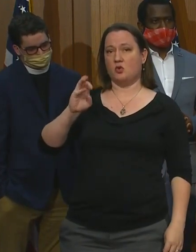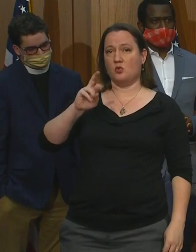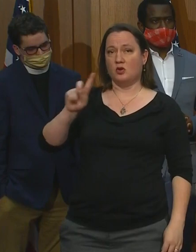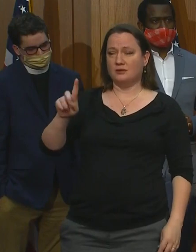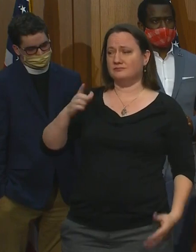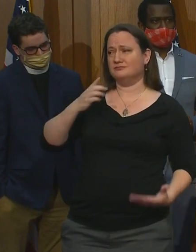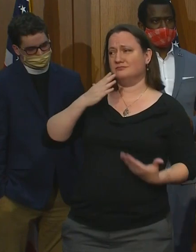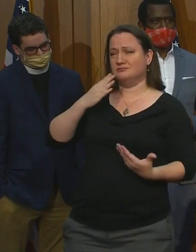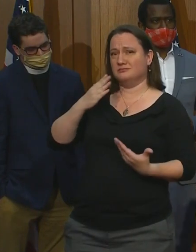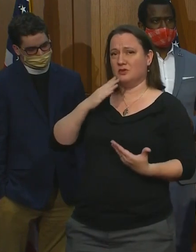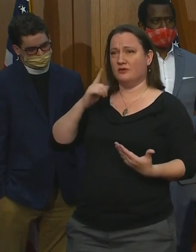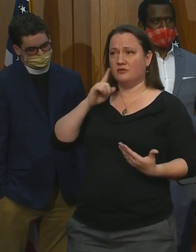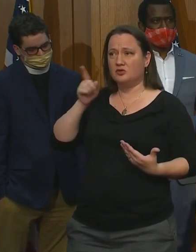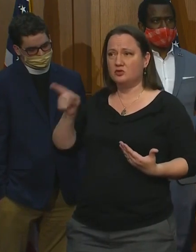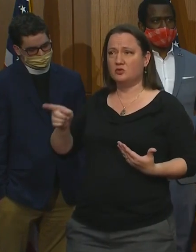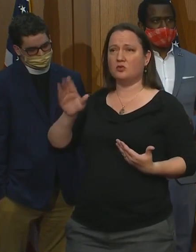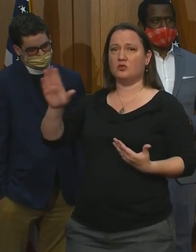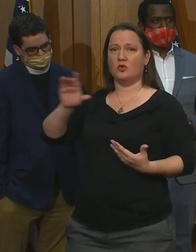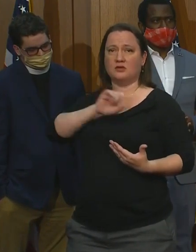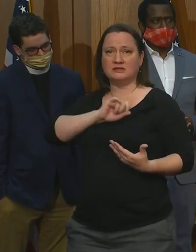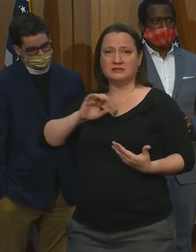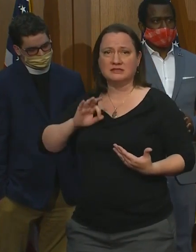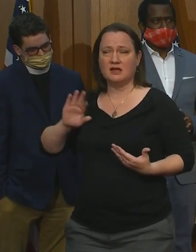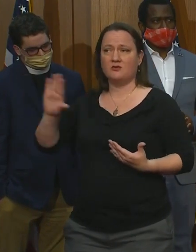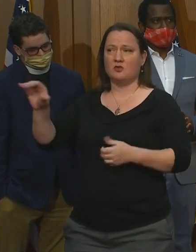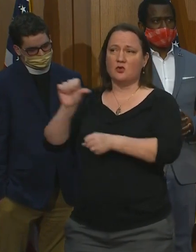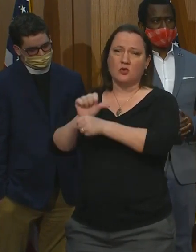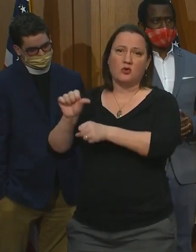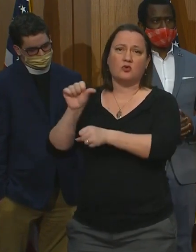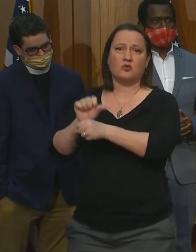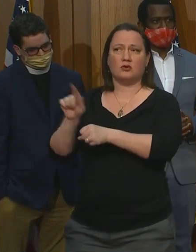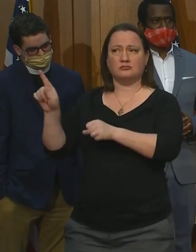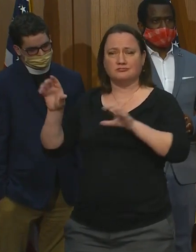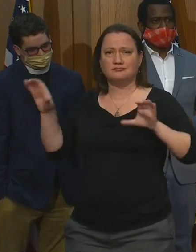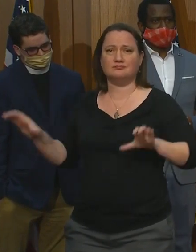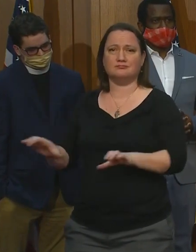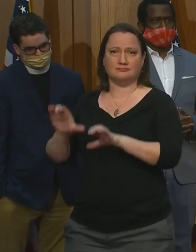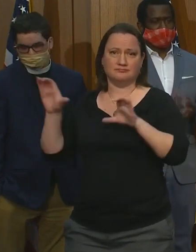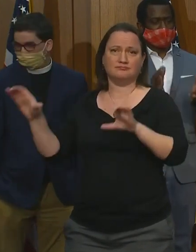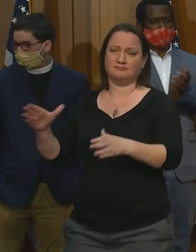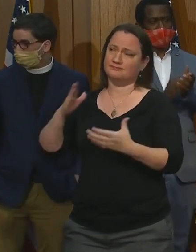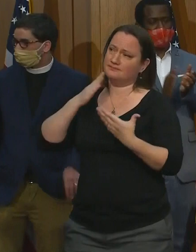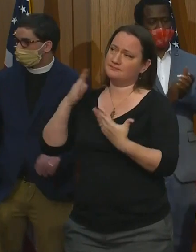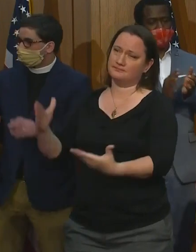JANICE UNDERWOOD. FORTY YOU AND